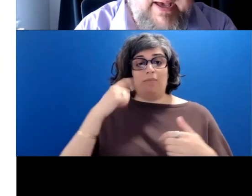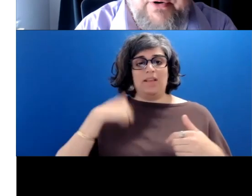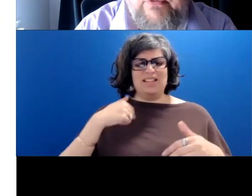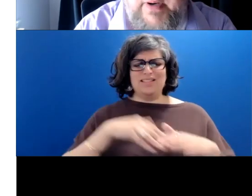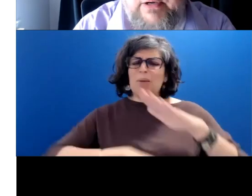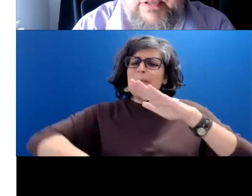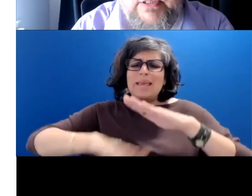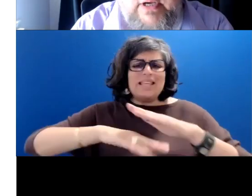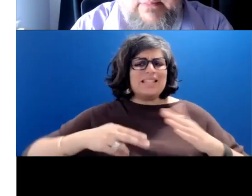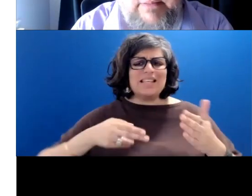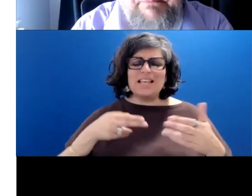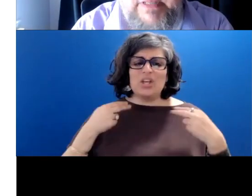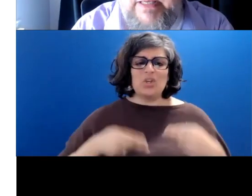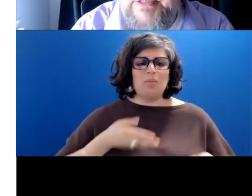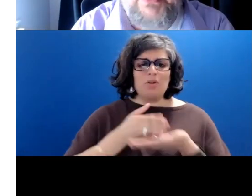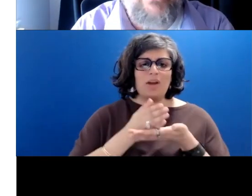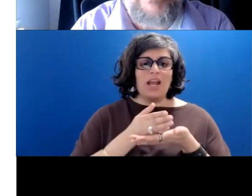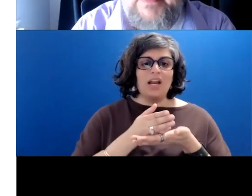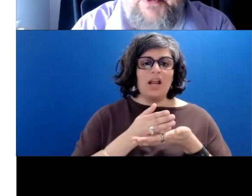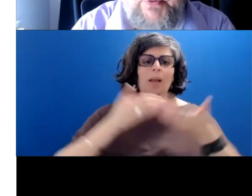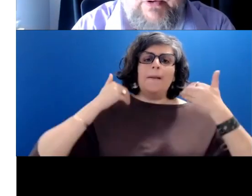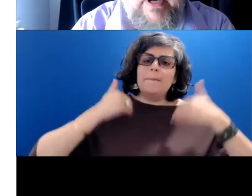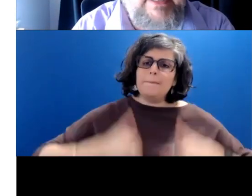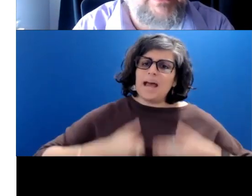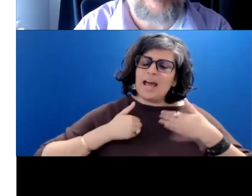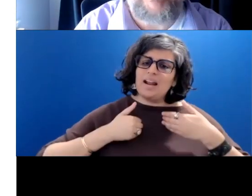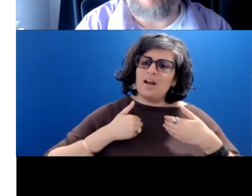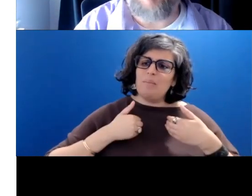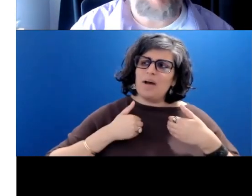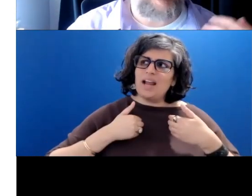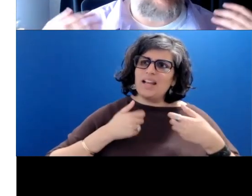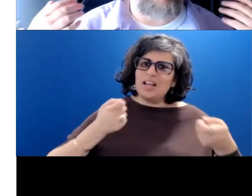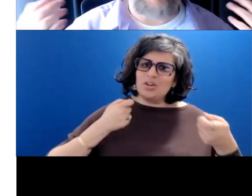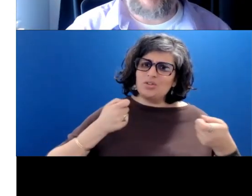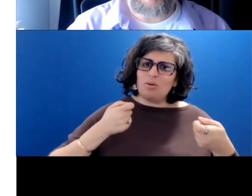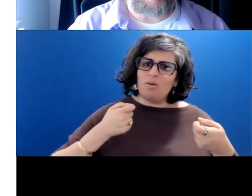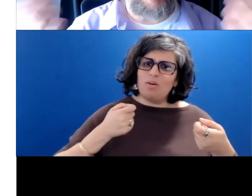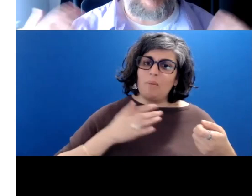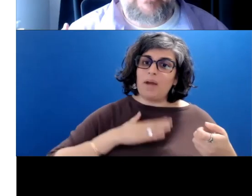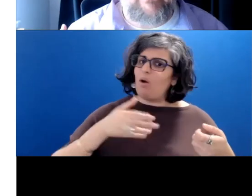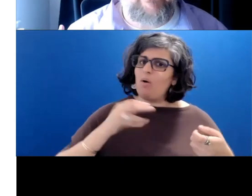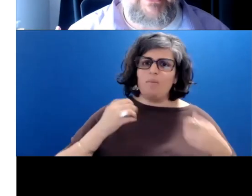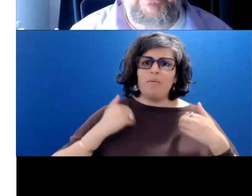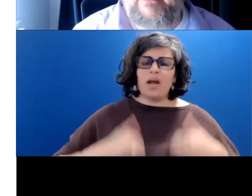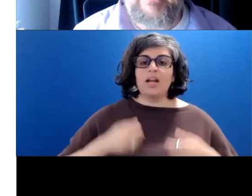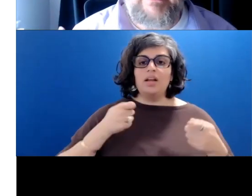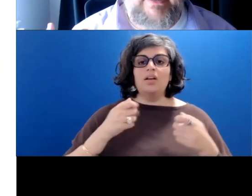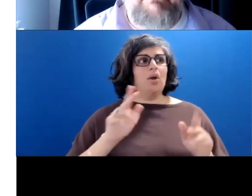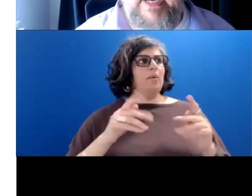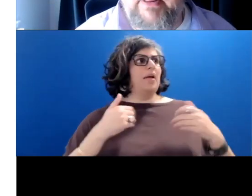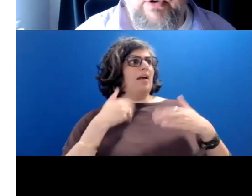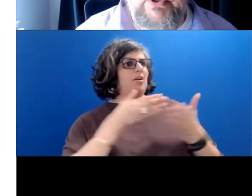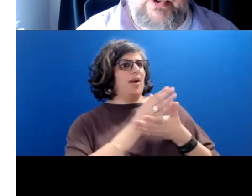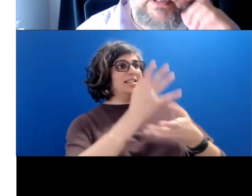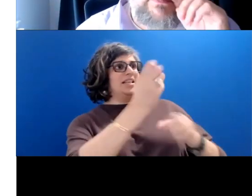a matter of bodily autonomy." So it's a really simple quote, right? It's just saying that people have the right to get in the information and make their own choice